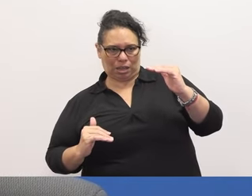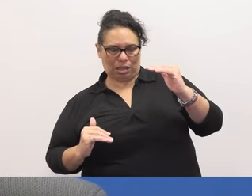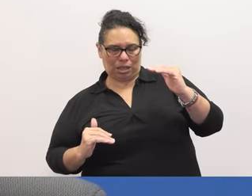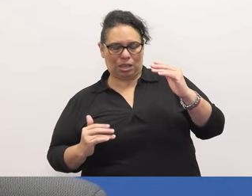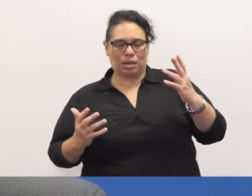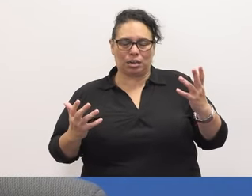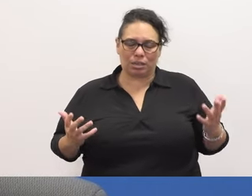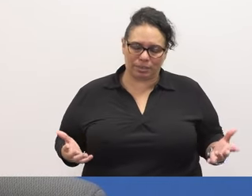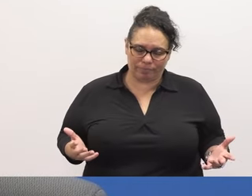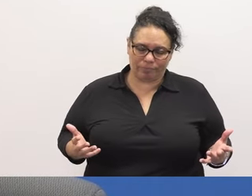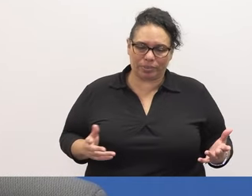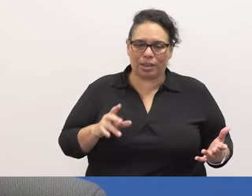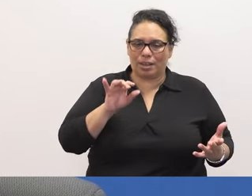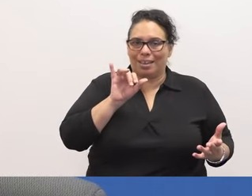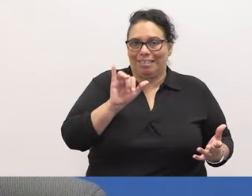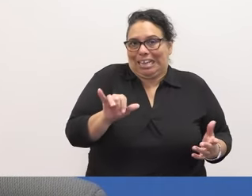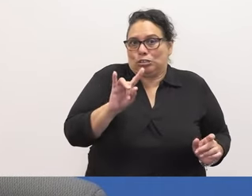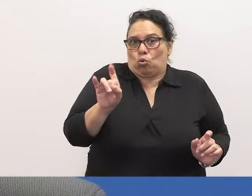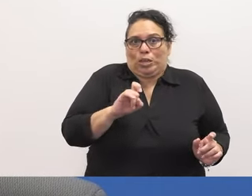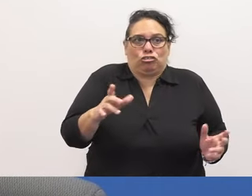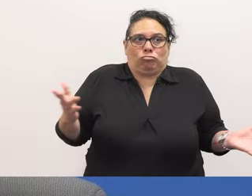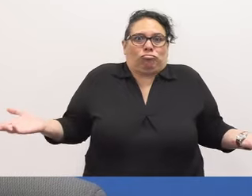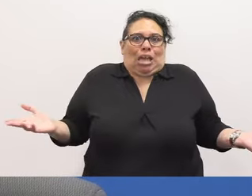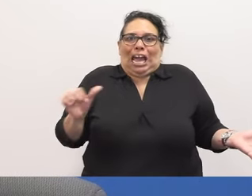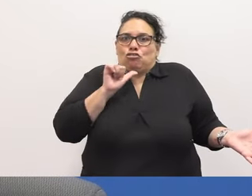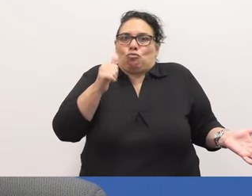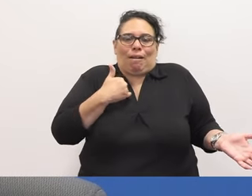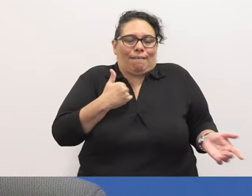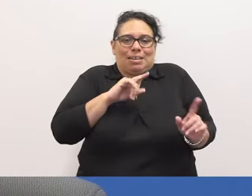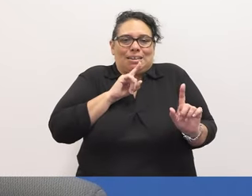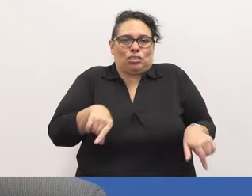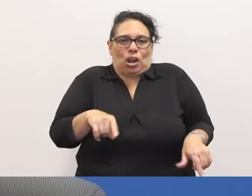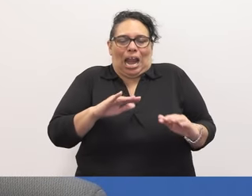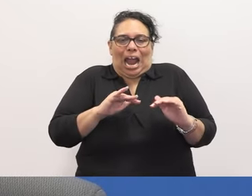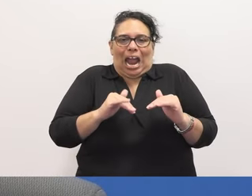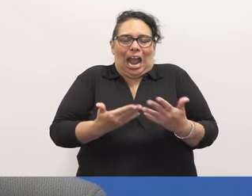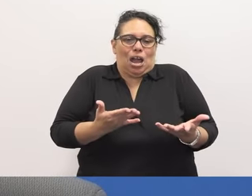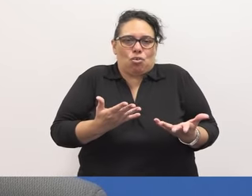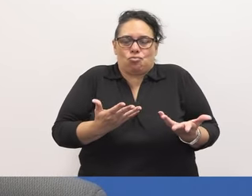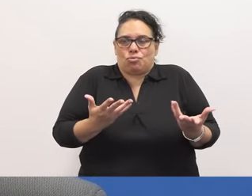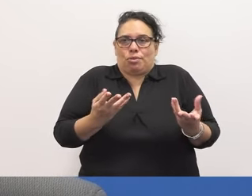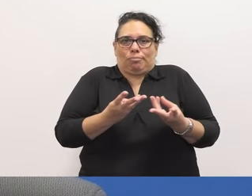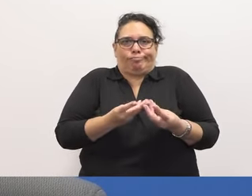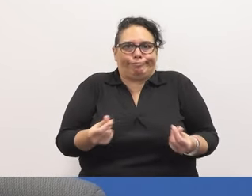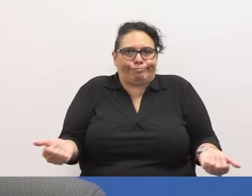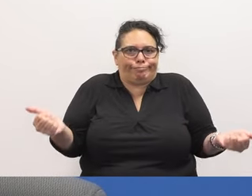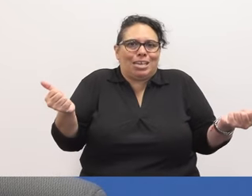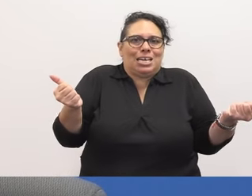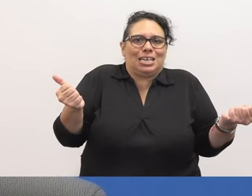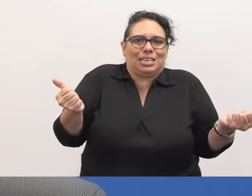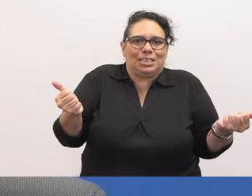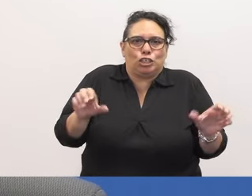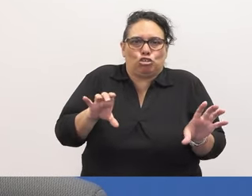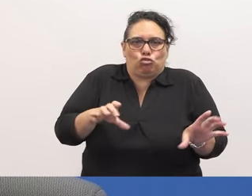in the ninth grade. So that's a question. I don't have a answer for it. How do we reconcile doing right by Black students?